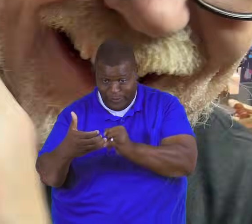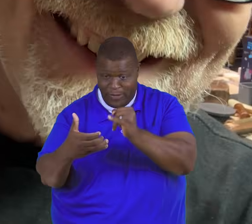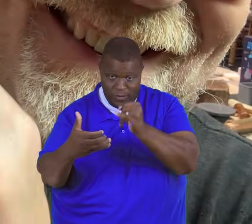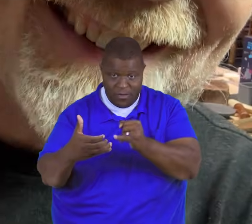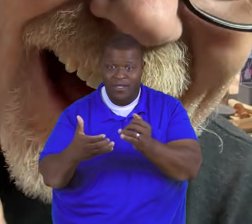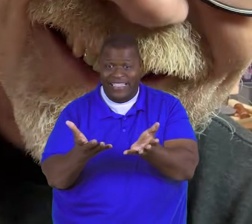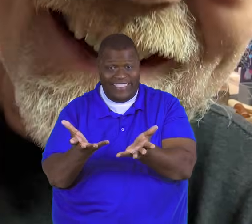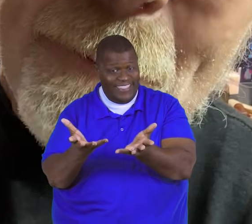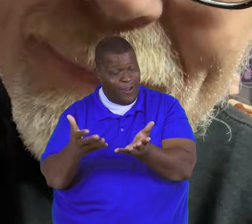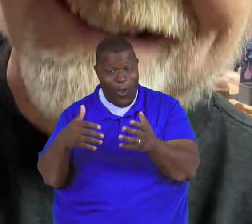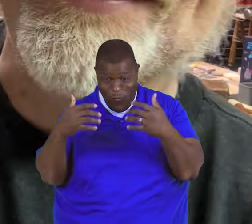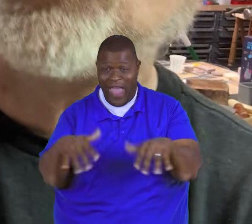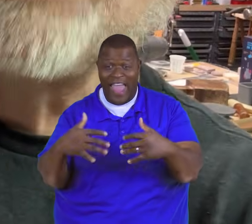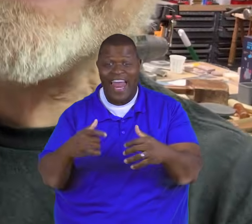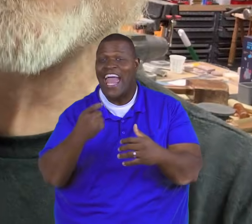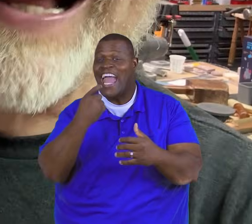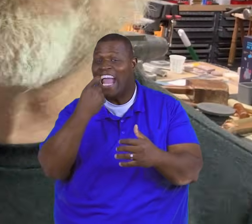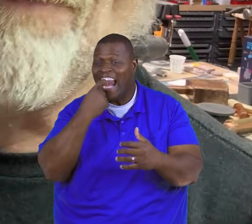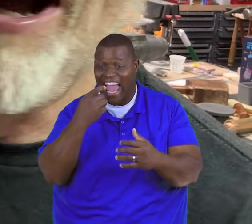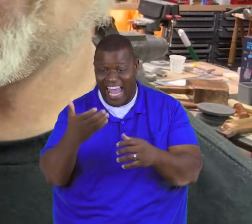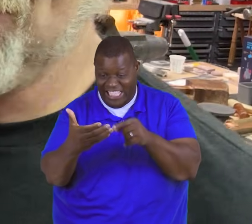That's a slot milled into a glass bottle.